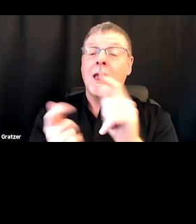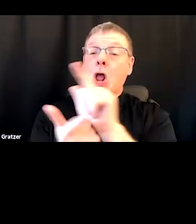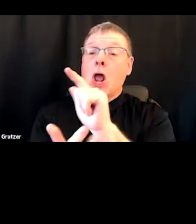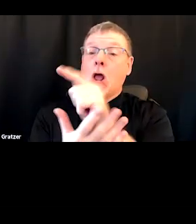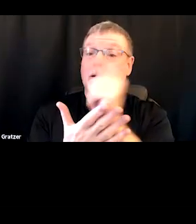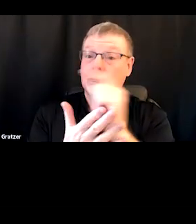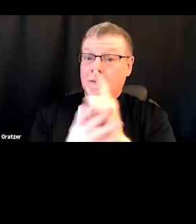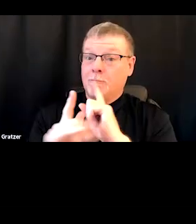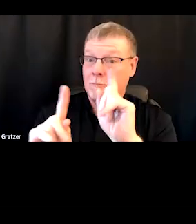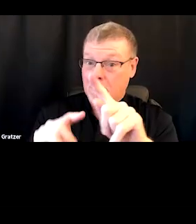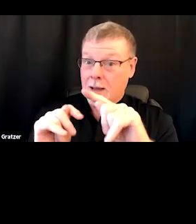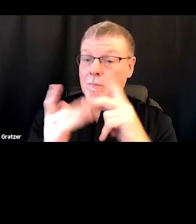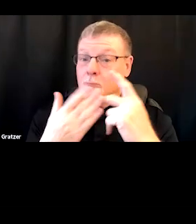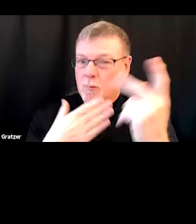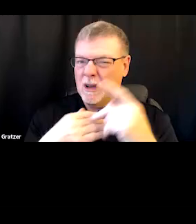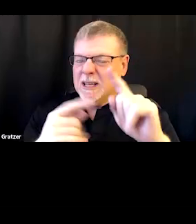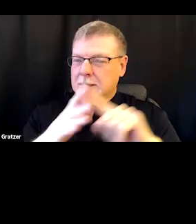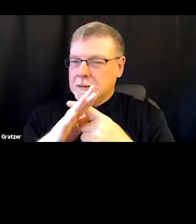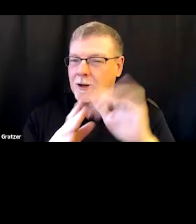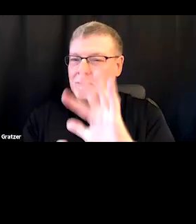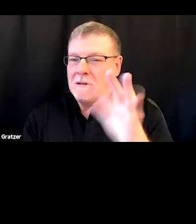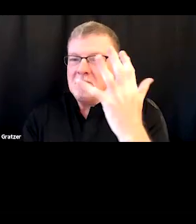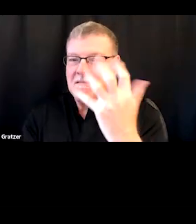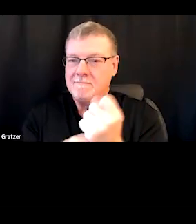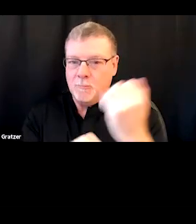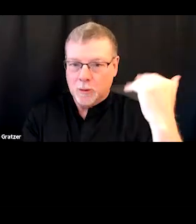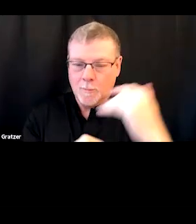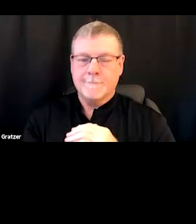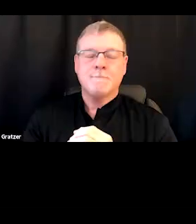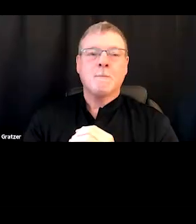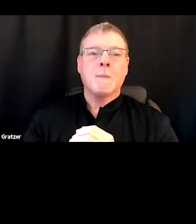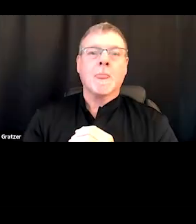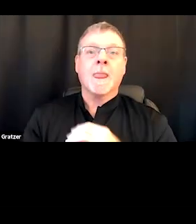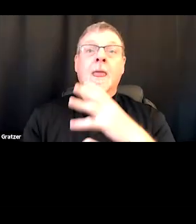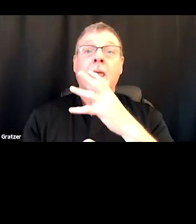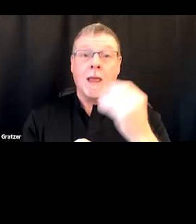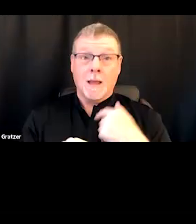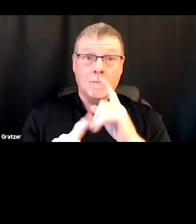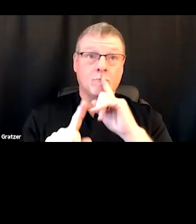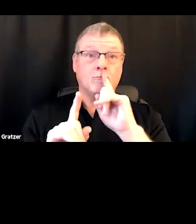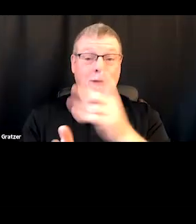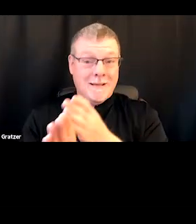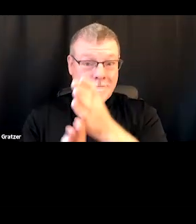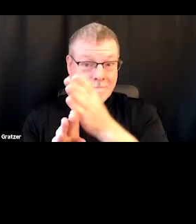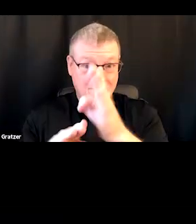that, again, started about five years ago. And we have been responding in field to calls